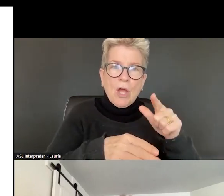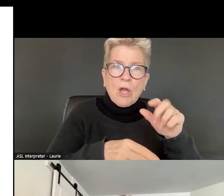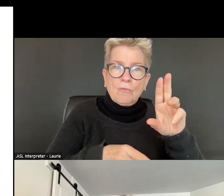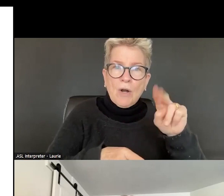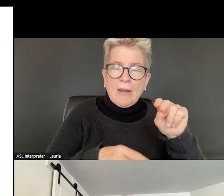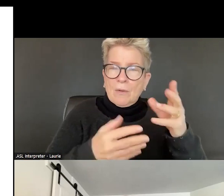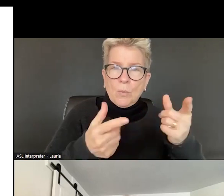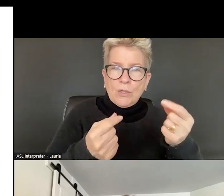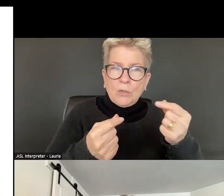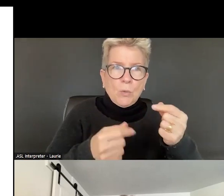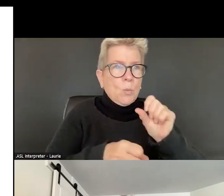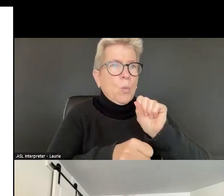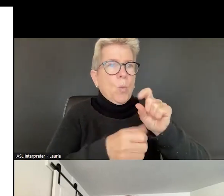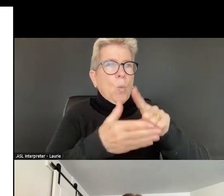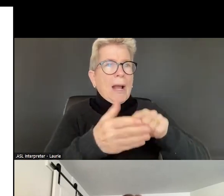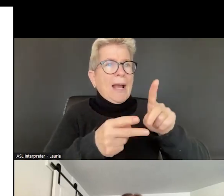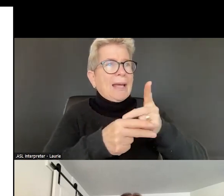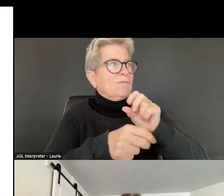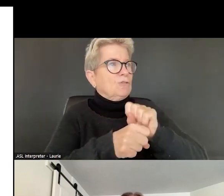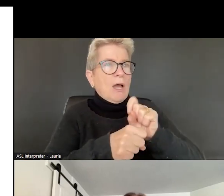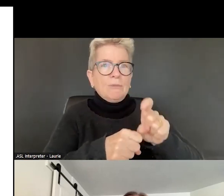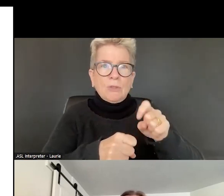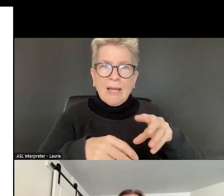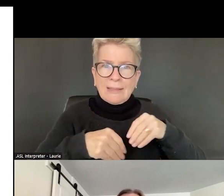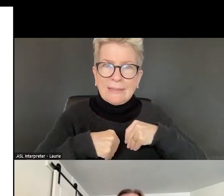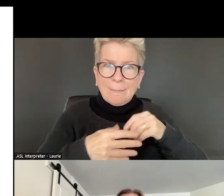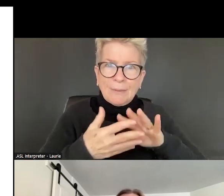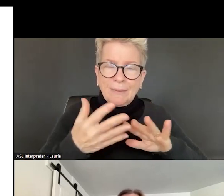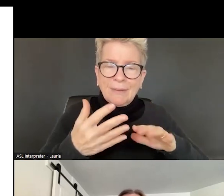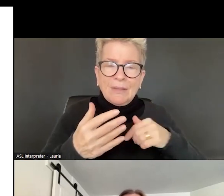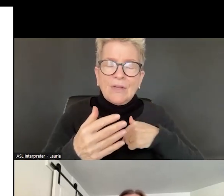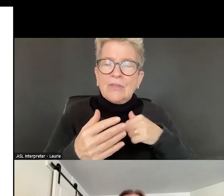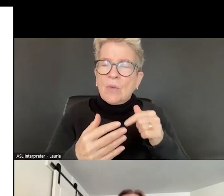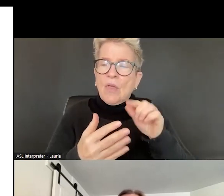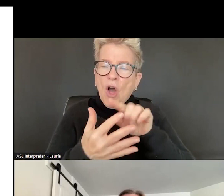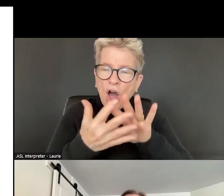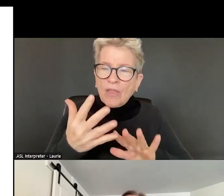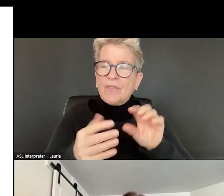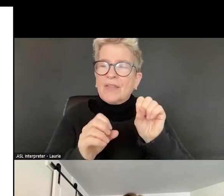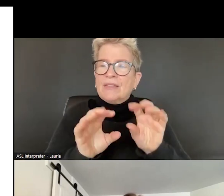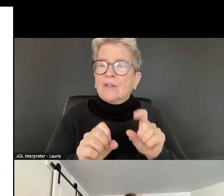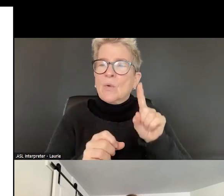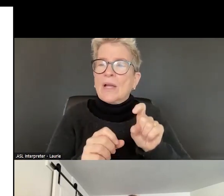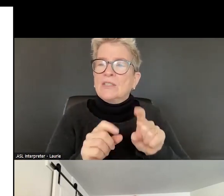important questions that there may be not well equipped to answer, and in particular